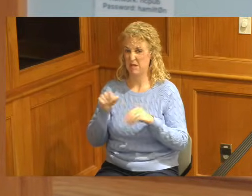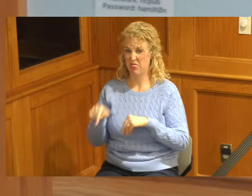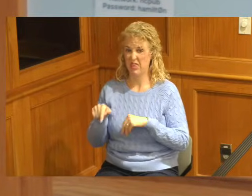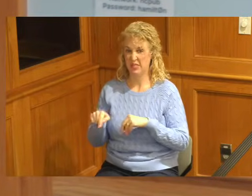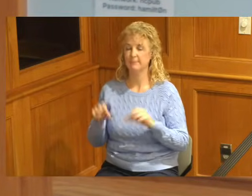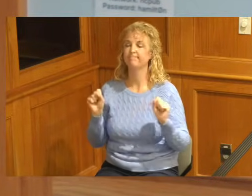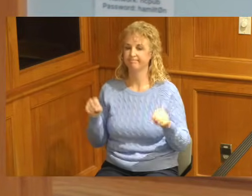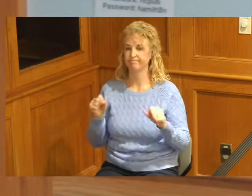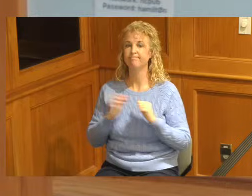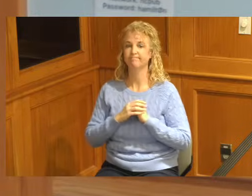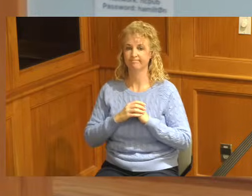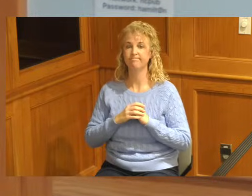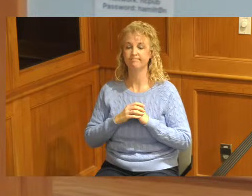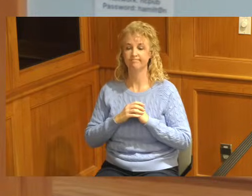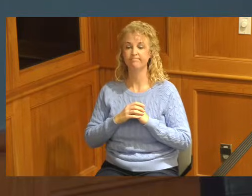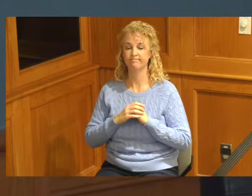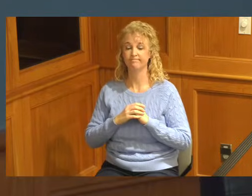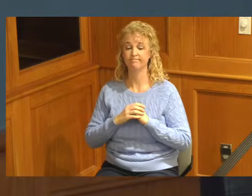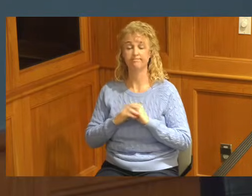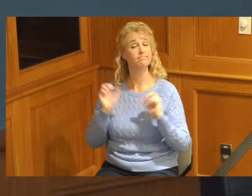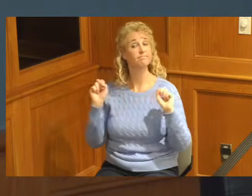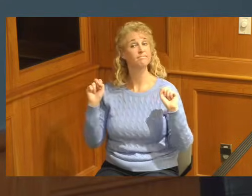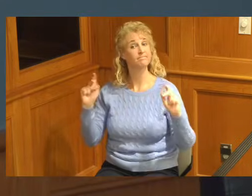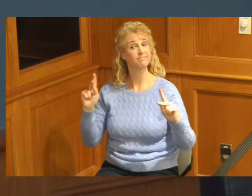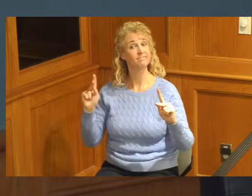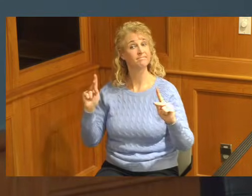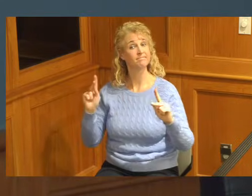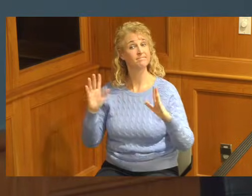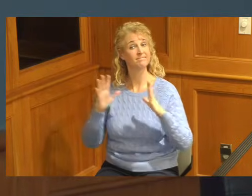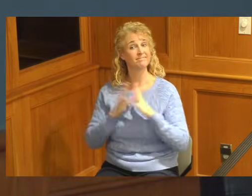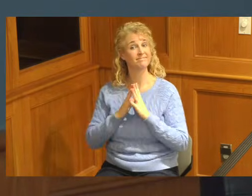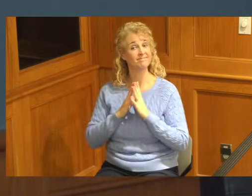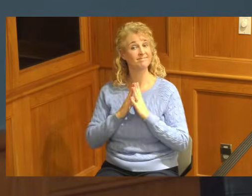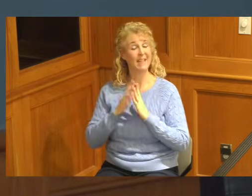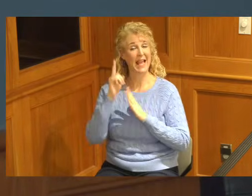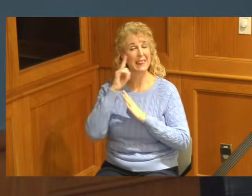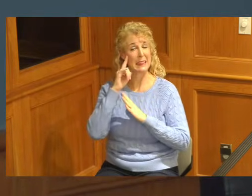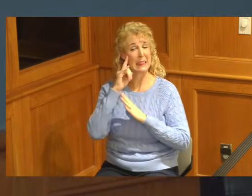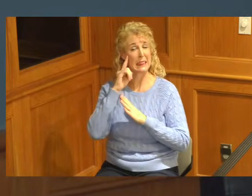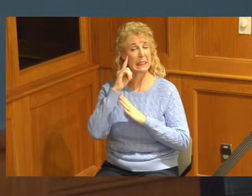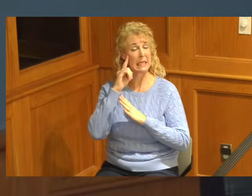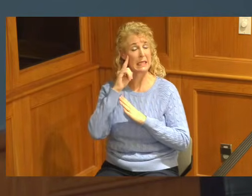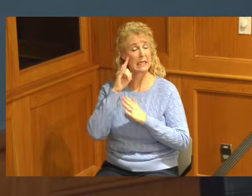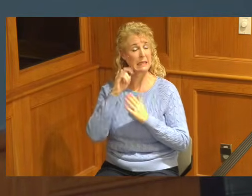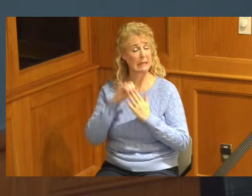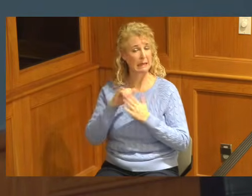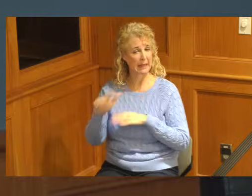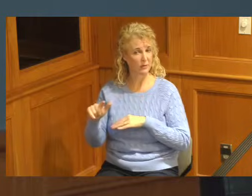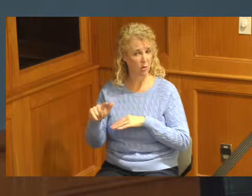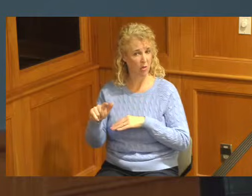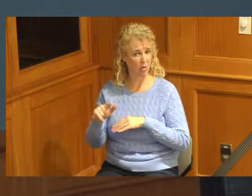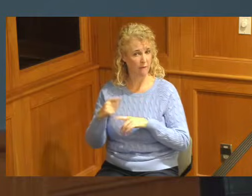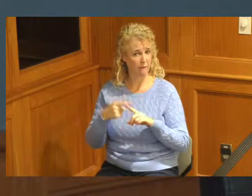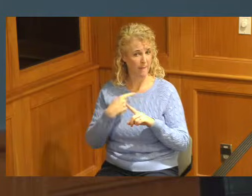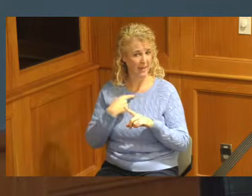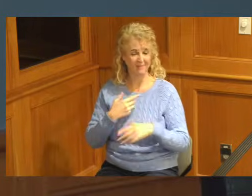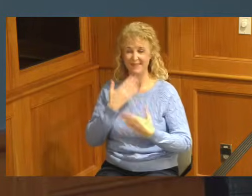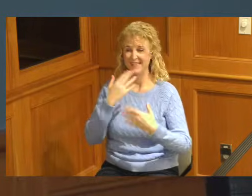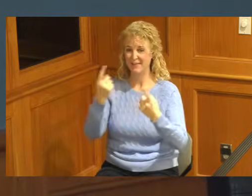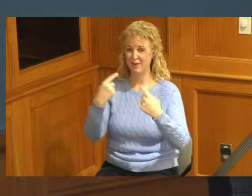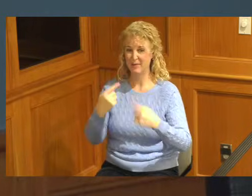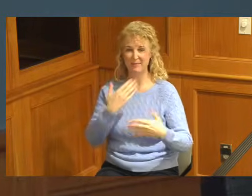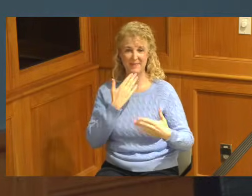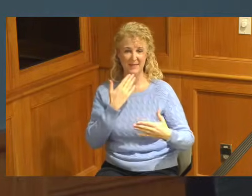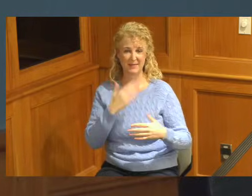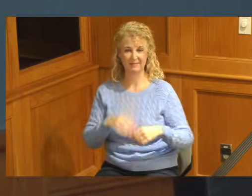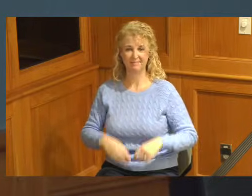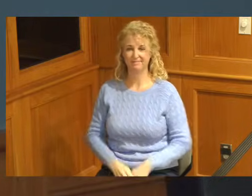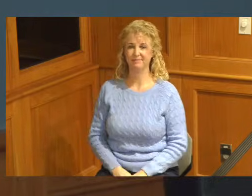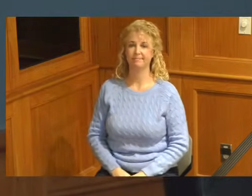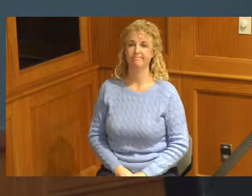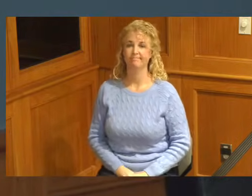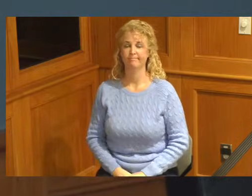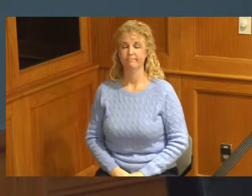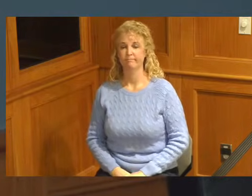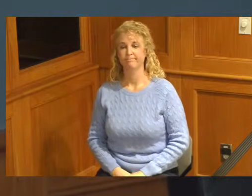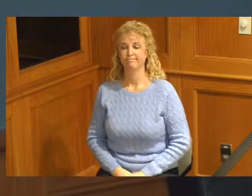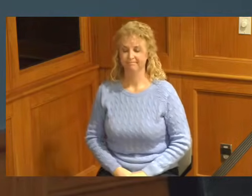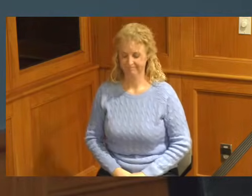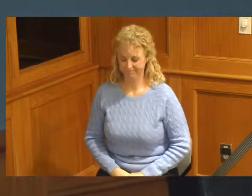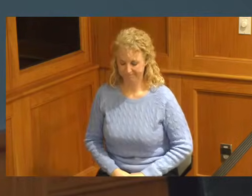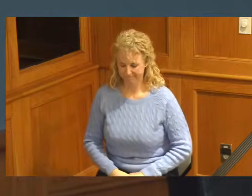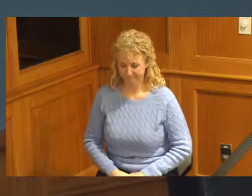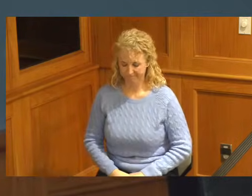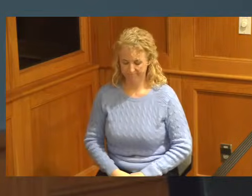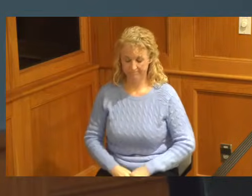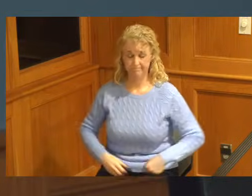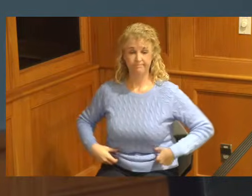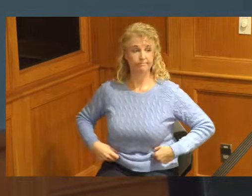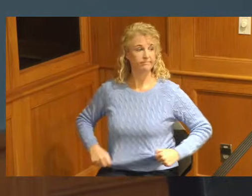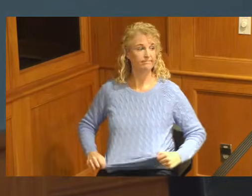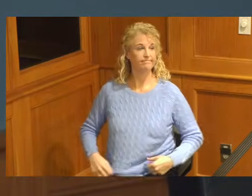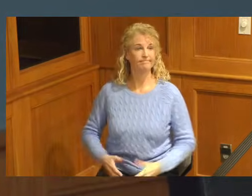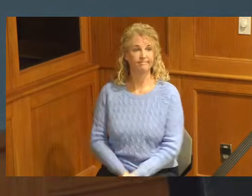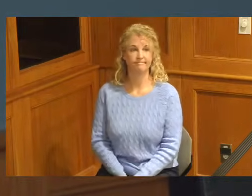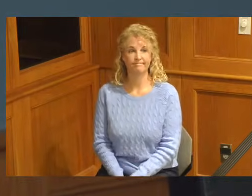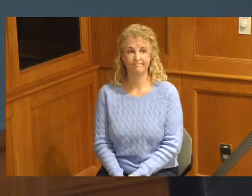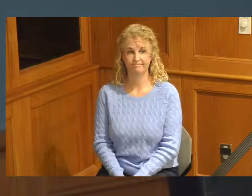meeting. So okay, I think that's all I have. Thank you for coming. Thank you. Appreciate it. Uh,